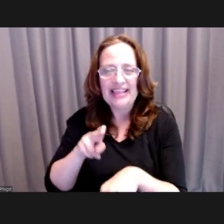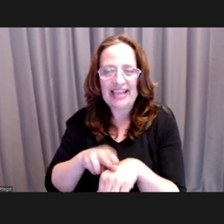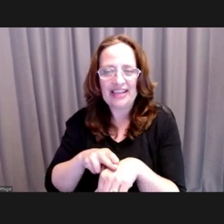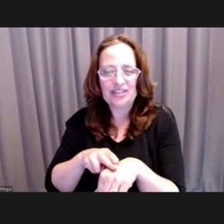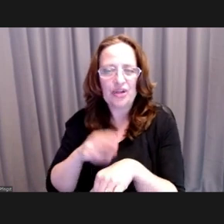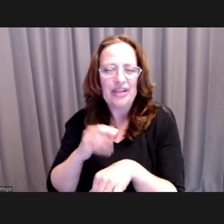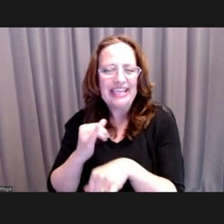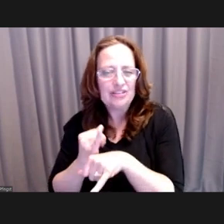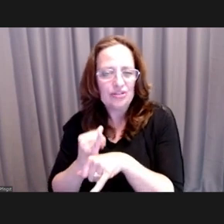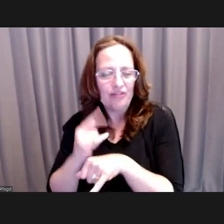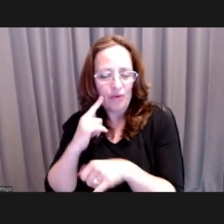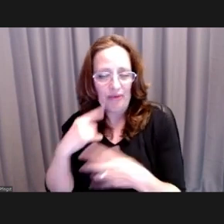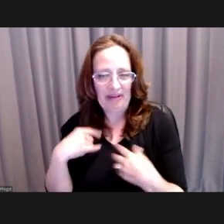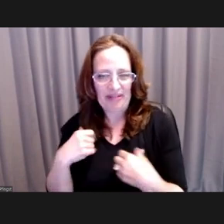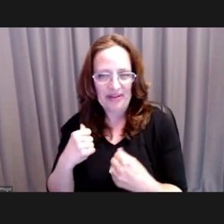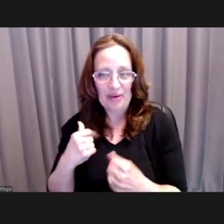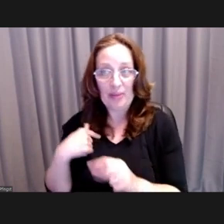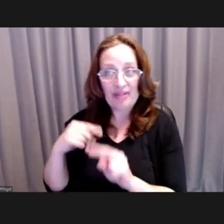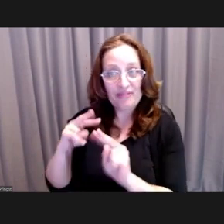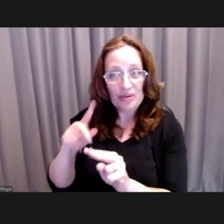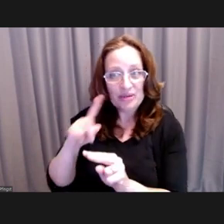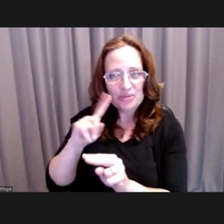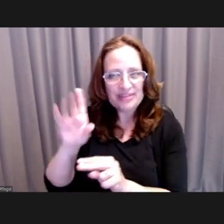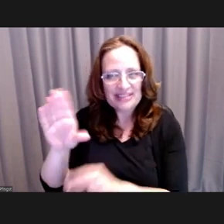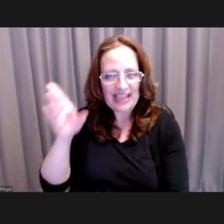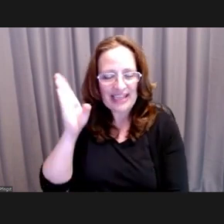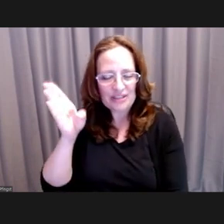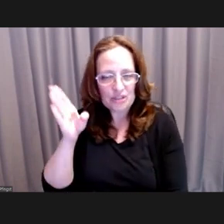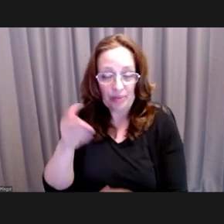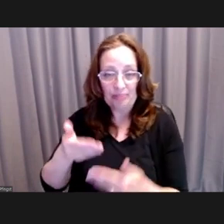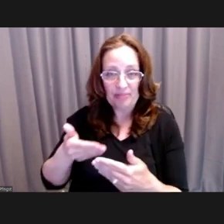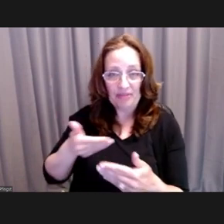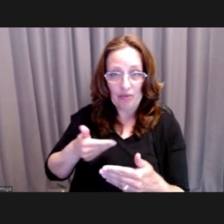Before we introduce him, I would just like to remind you: If you have any questions tonight,